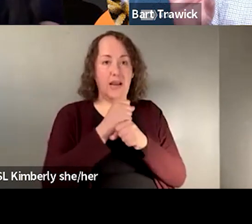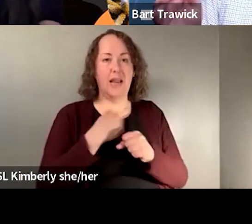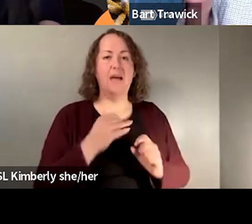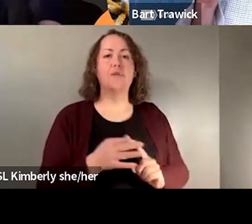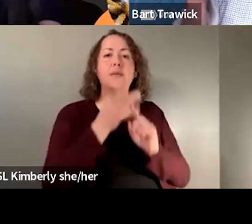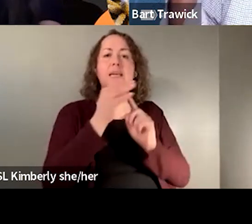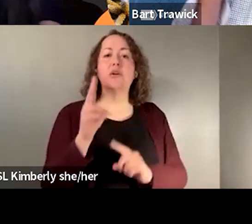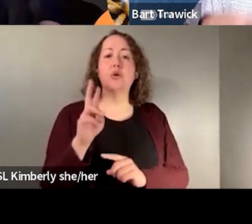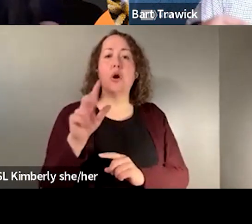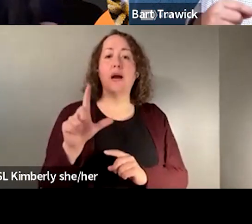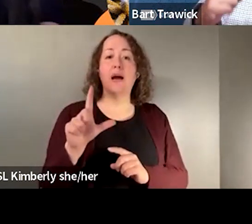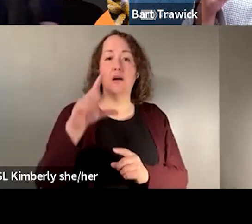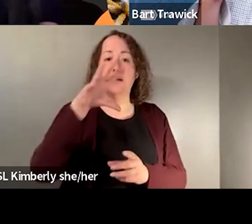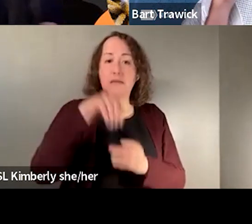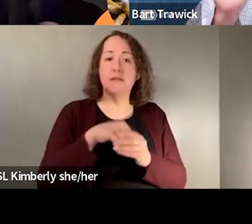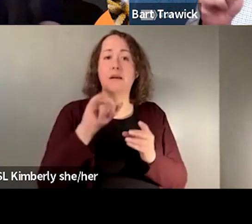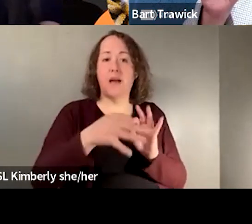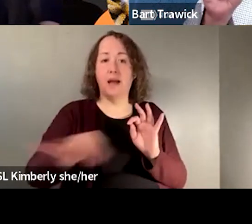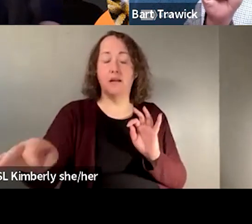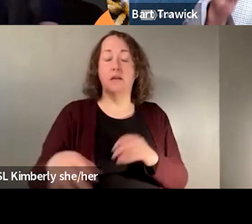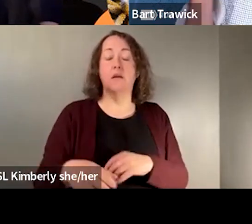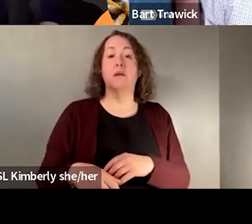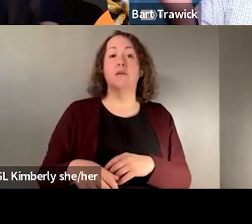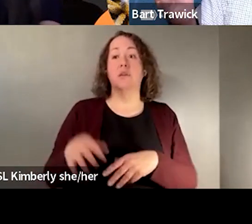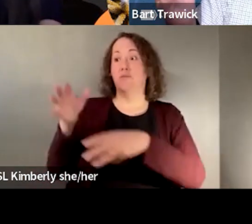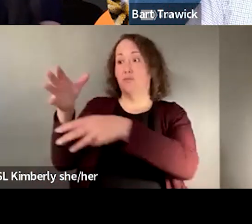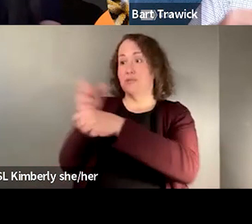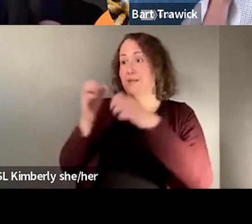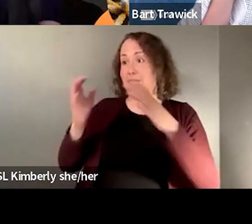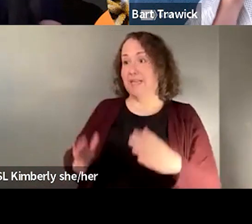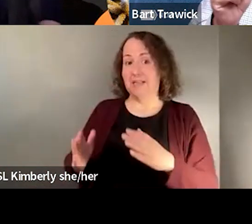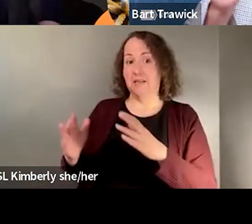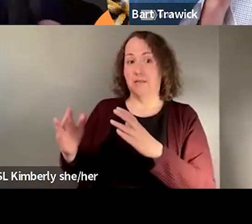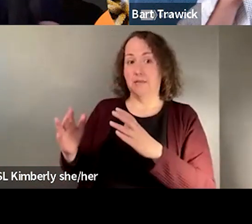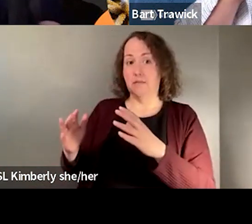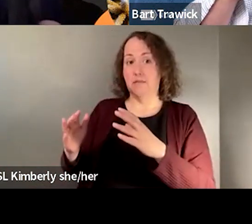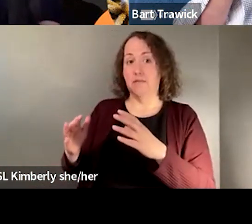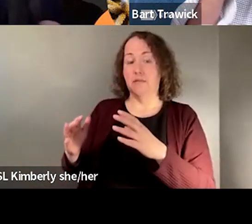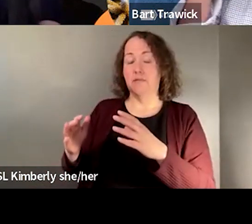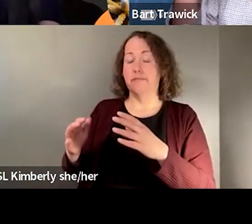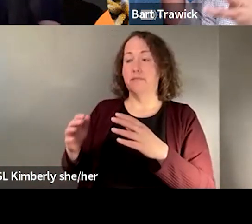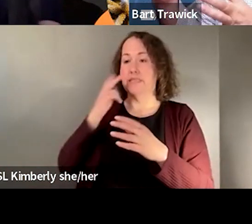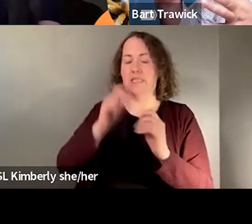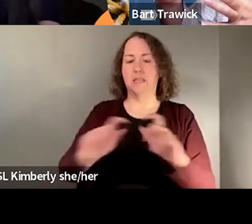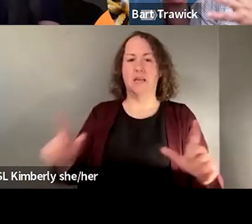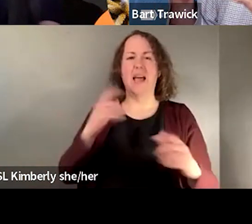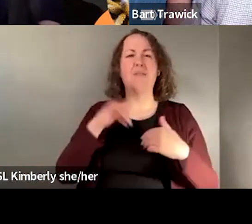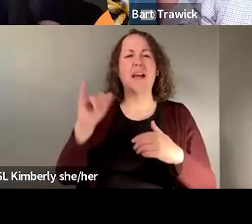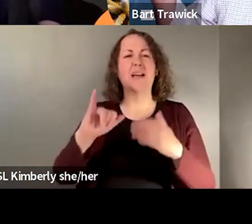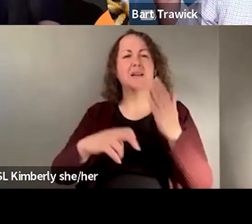So when the recipient of the email clicks on it, think of it like a ticket number. They click on it. They come to SciENcv, we see -- ah!